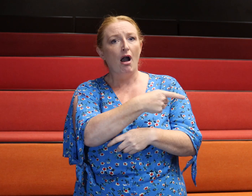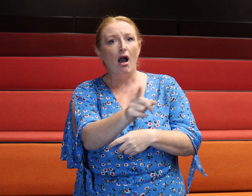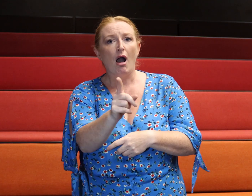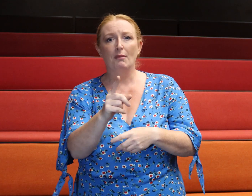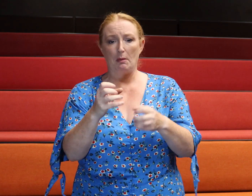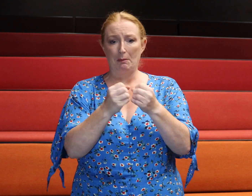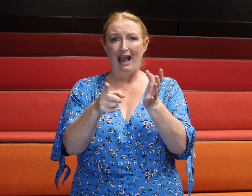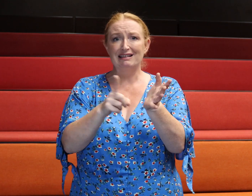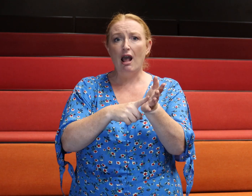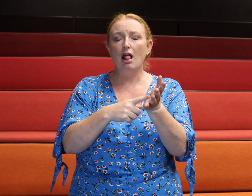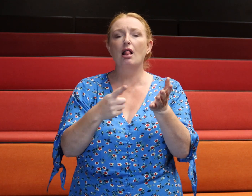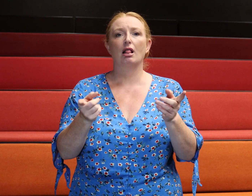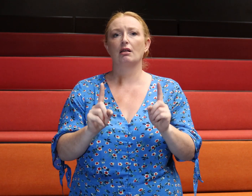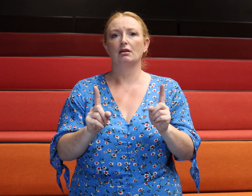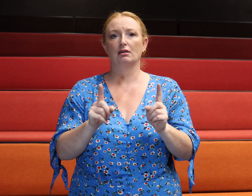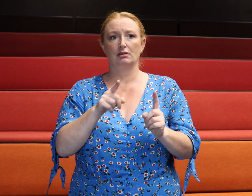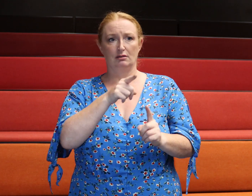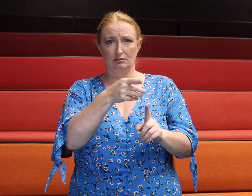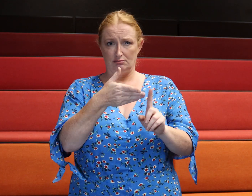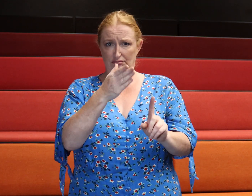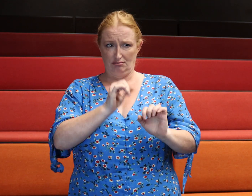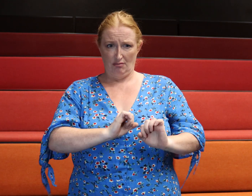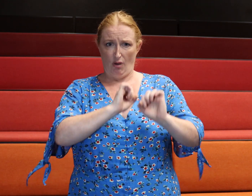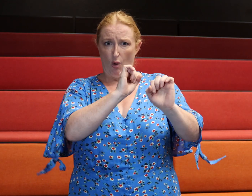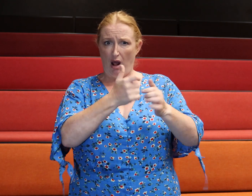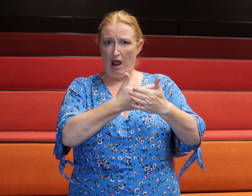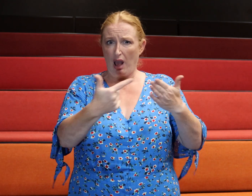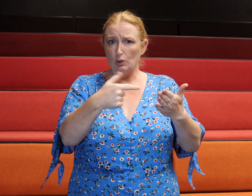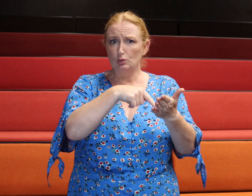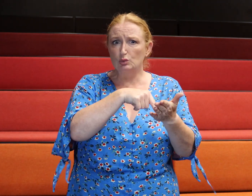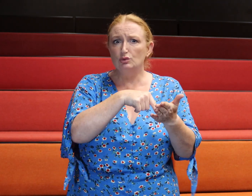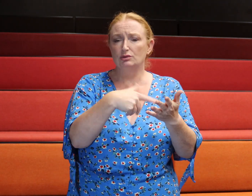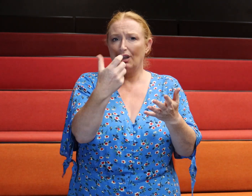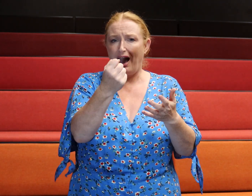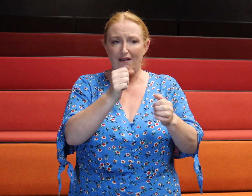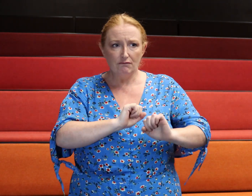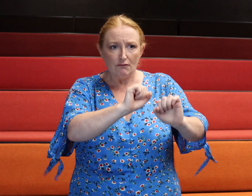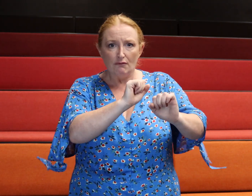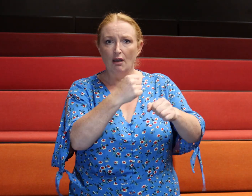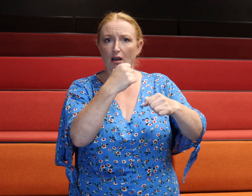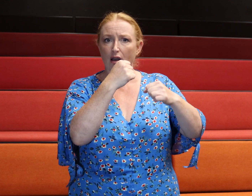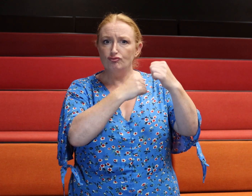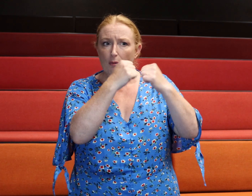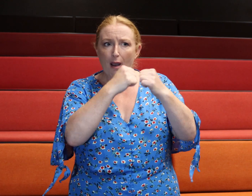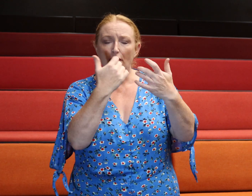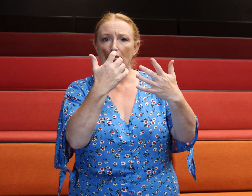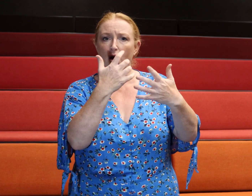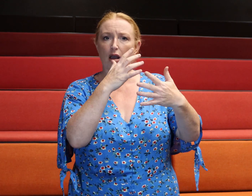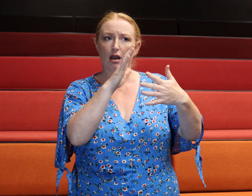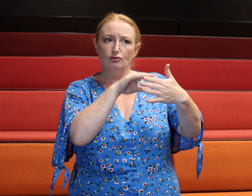because British Sign Language is a recognised language in its own right. It has its own grammatical structure,